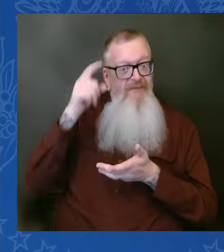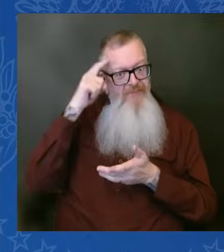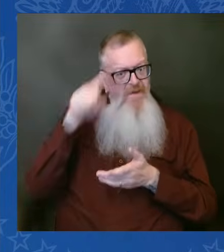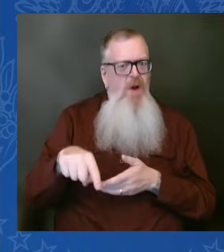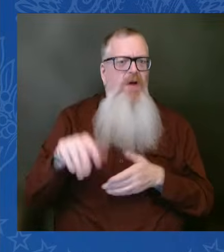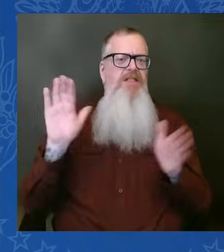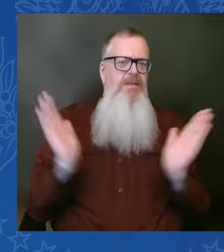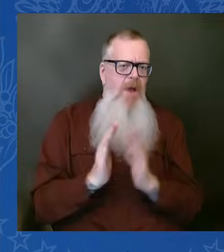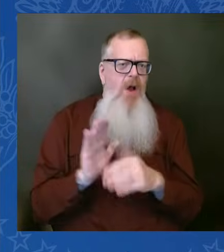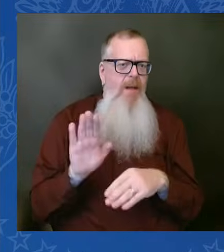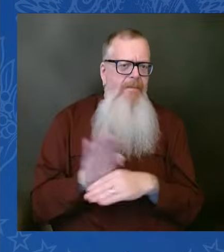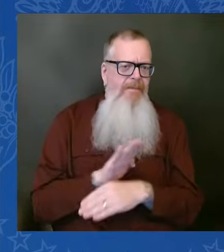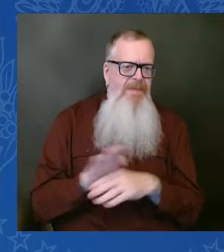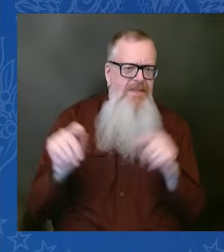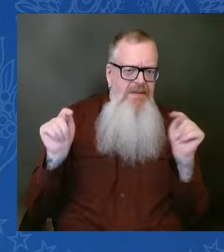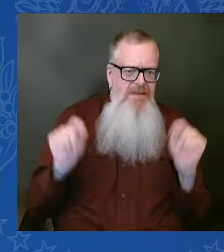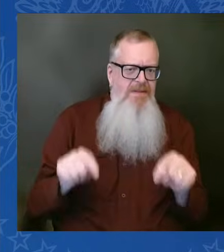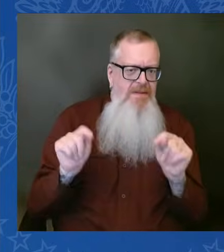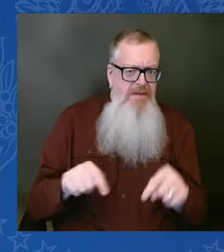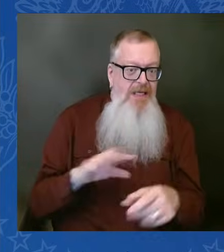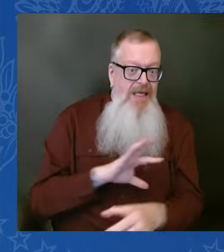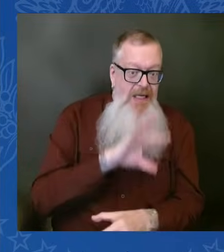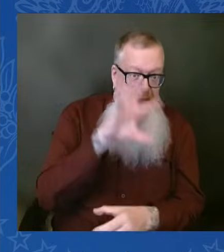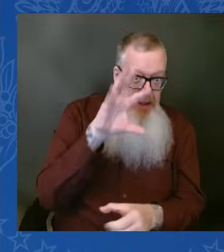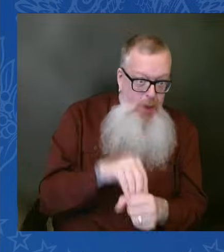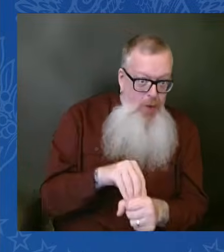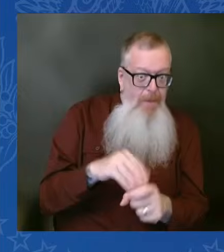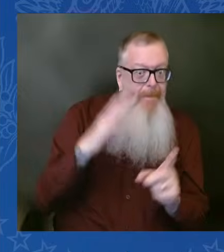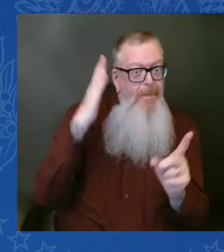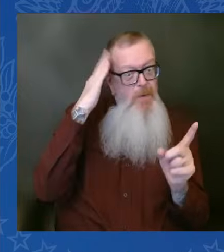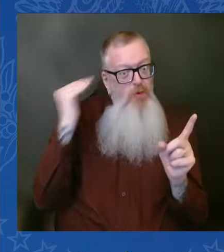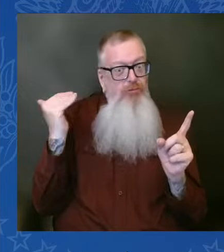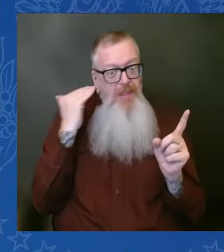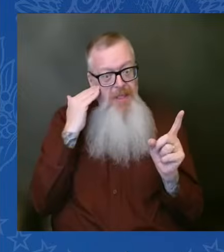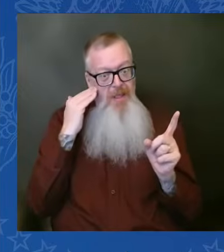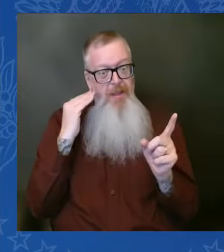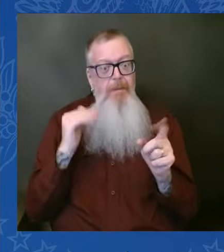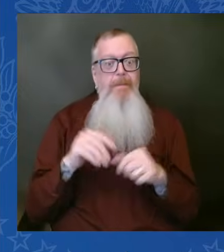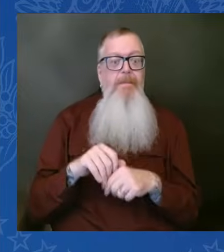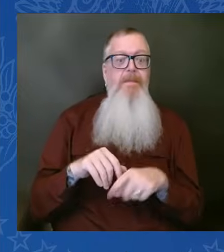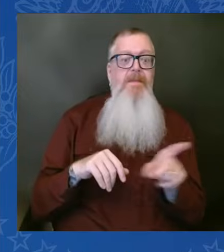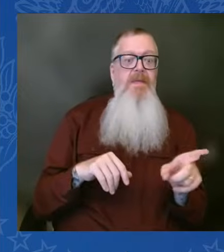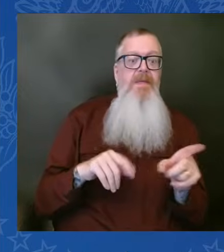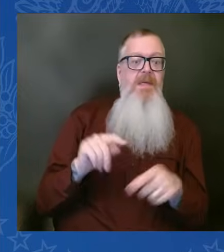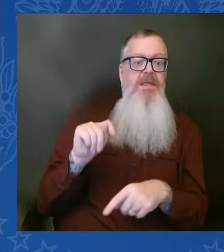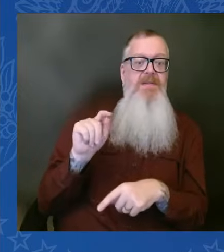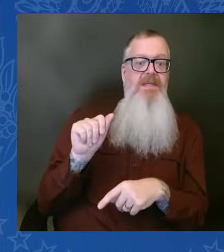These -- I remember when we went to -- to -- I digress; I shouldn’t because it’s a long speech, but to digress just a moment --